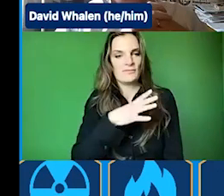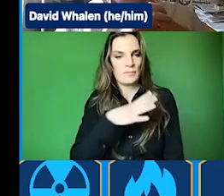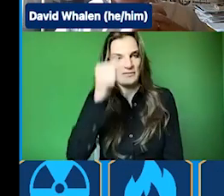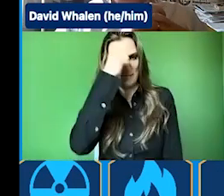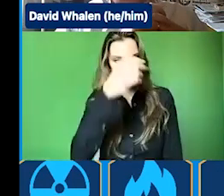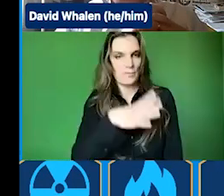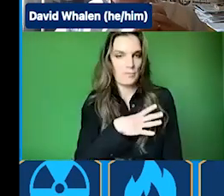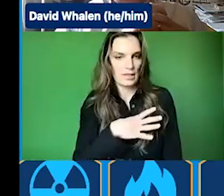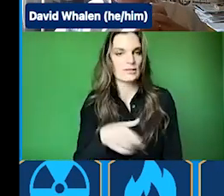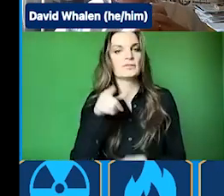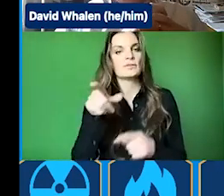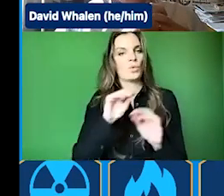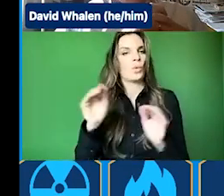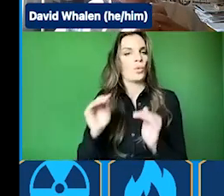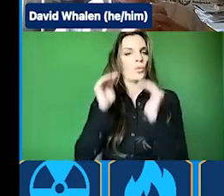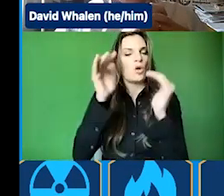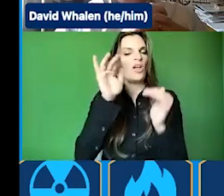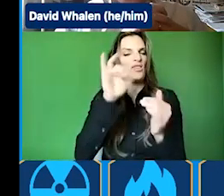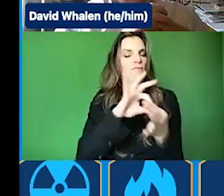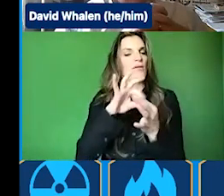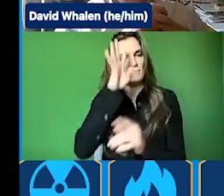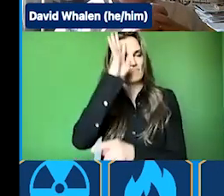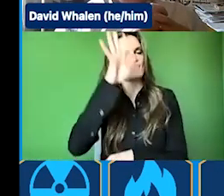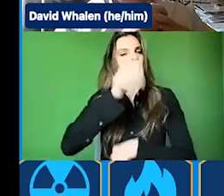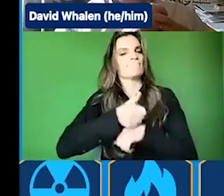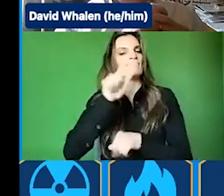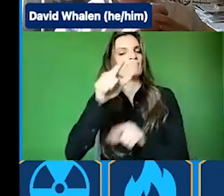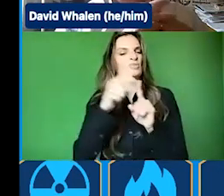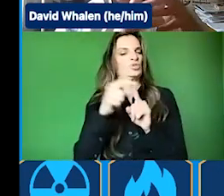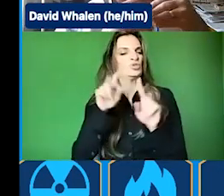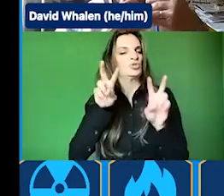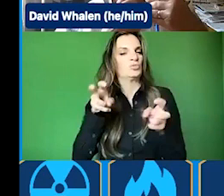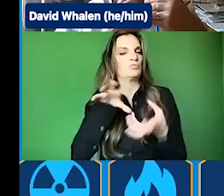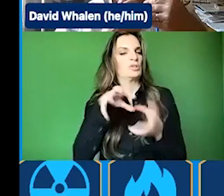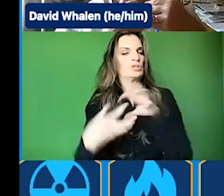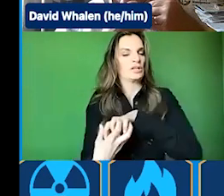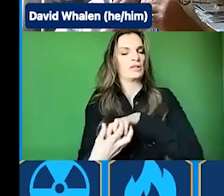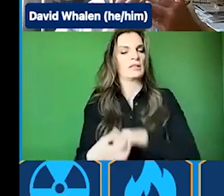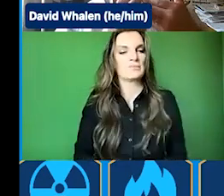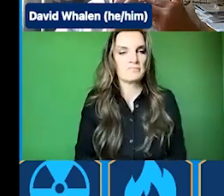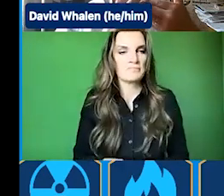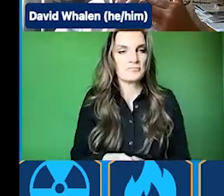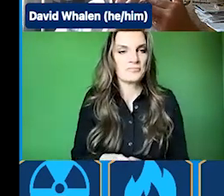females not being promoted. Intersectionality comes to play with where ableism is